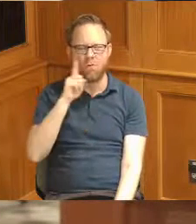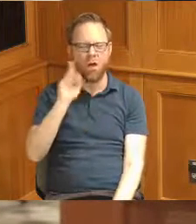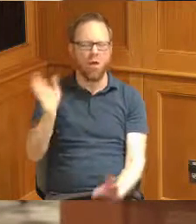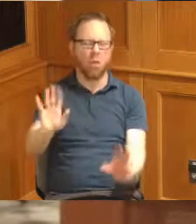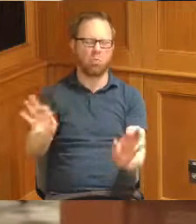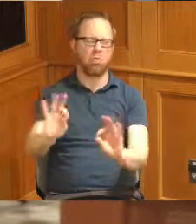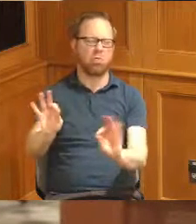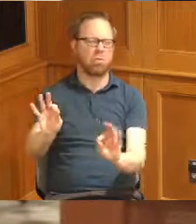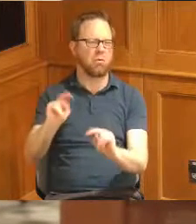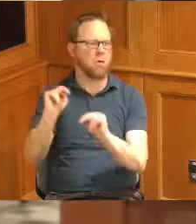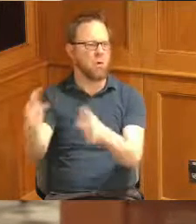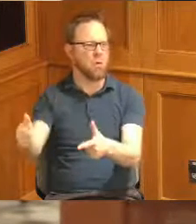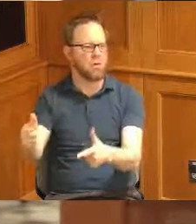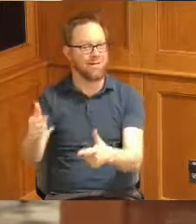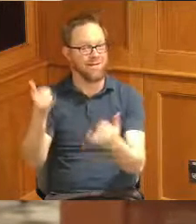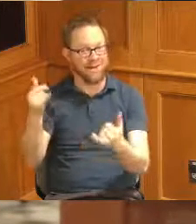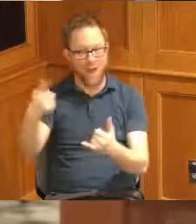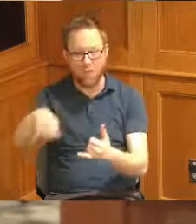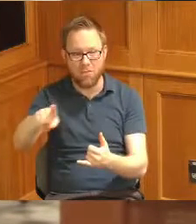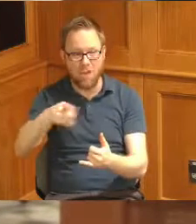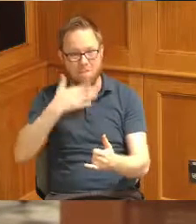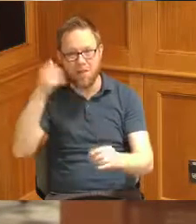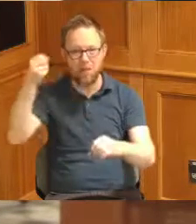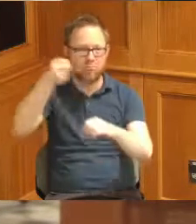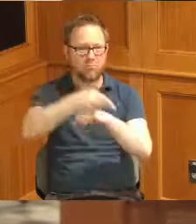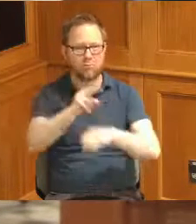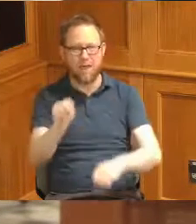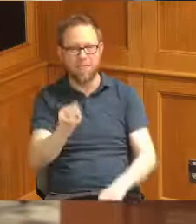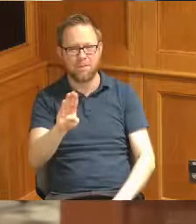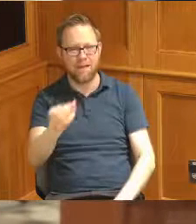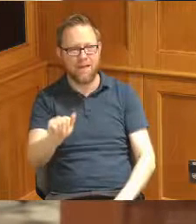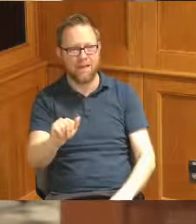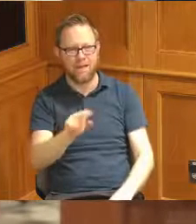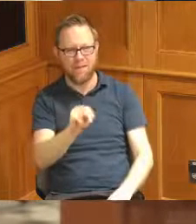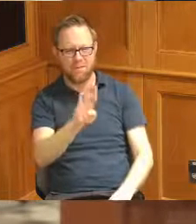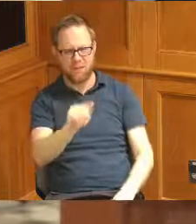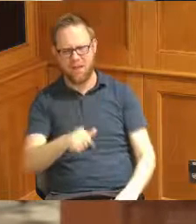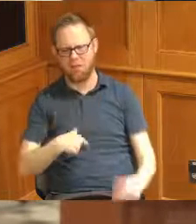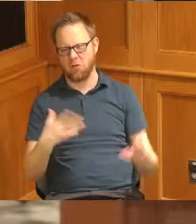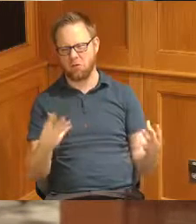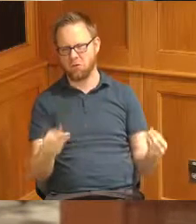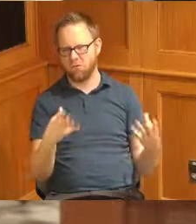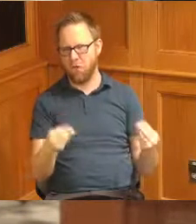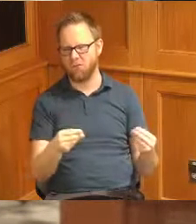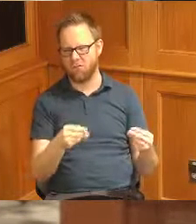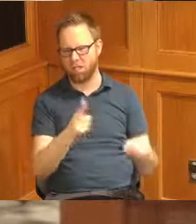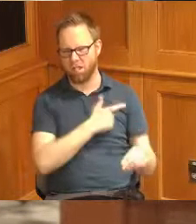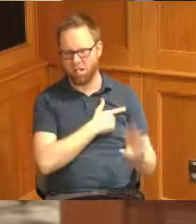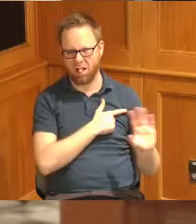not some of them better than the NBA NBA they got soft and they got greater and so I